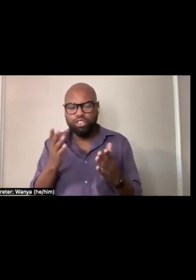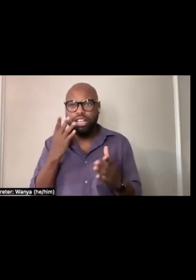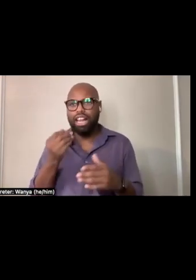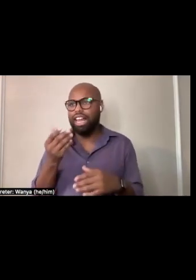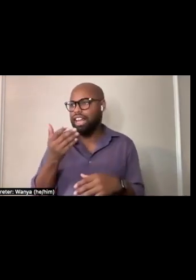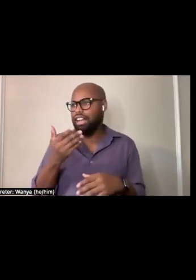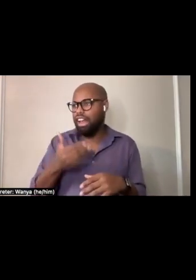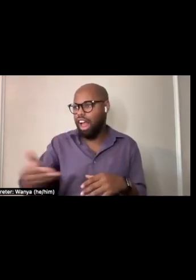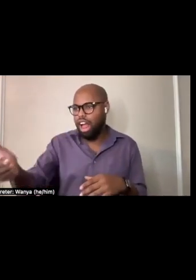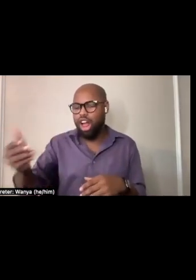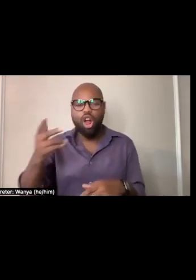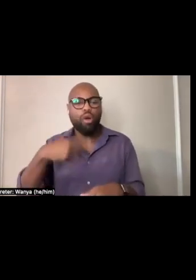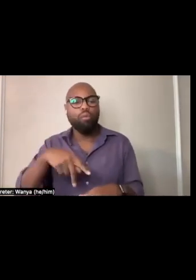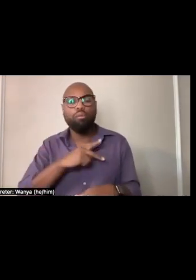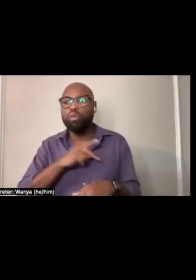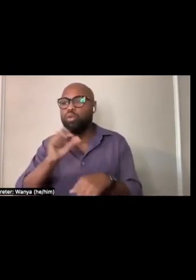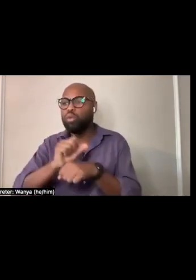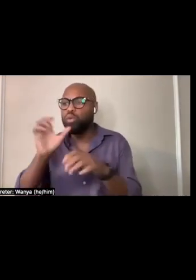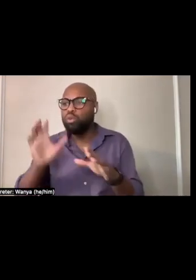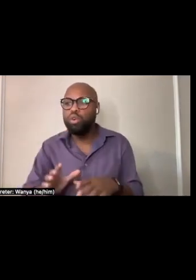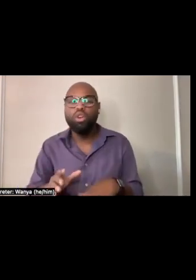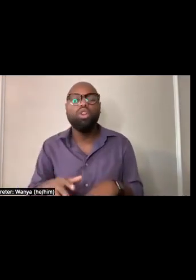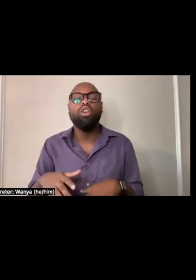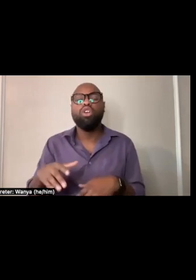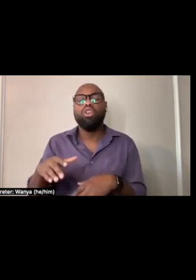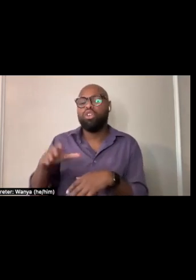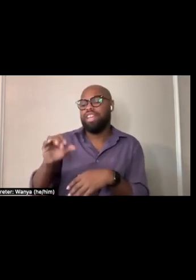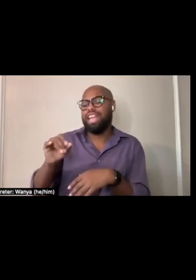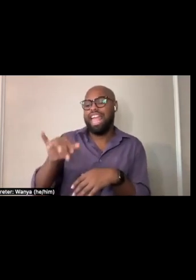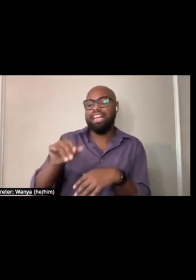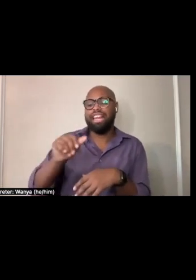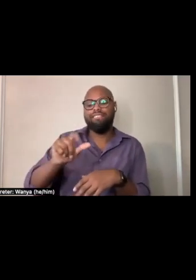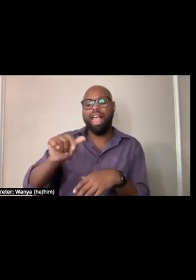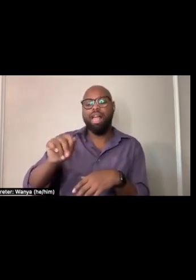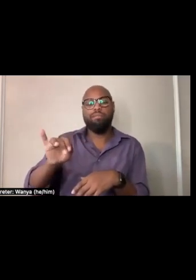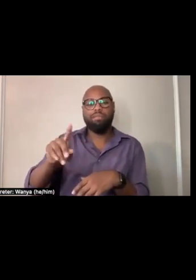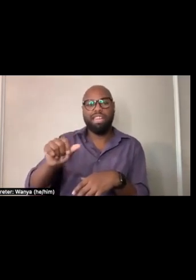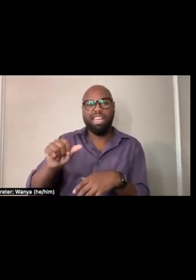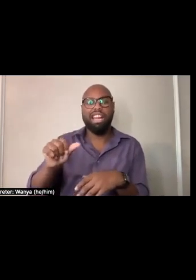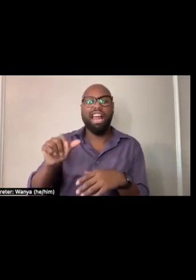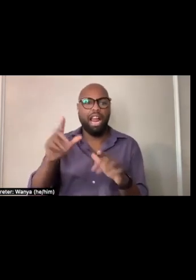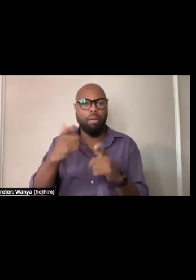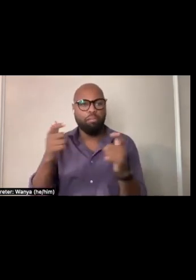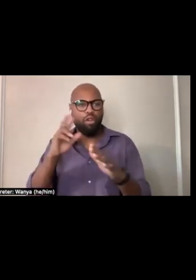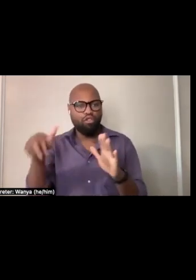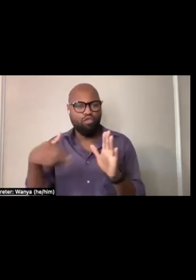The County of Alameda also played a big role by letting the contract with Five Keys.